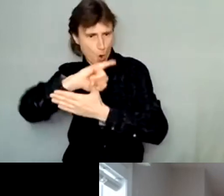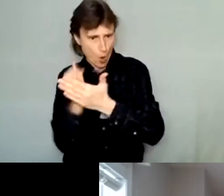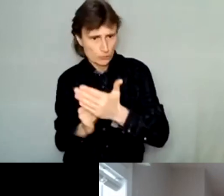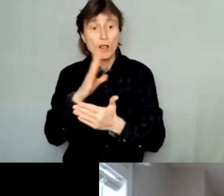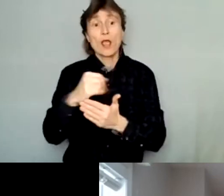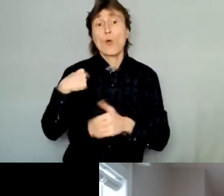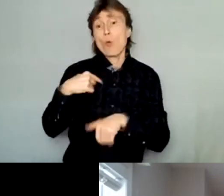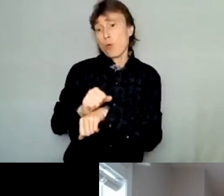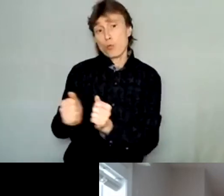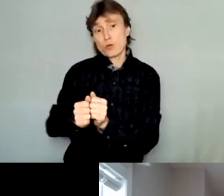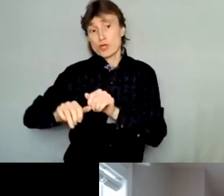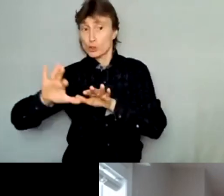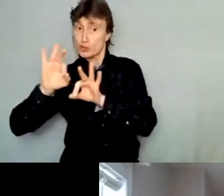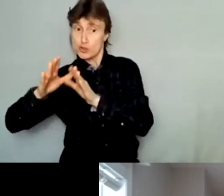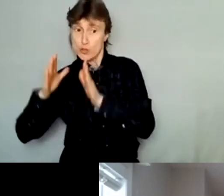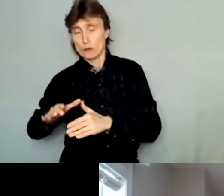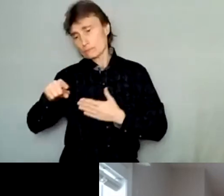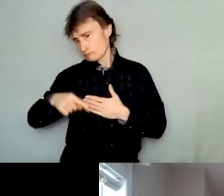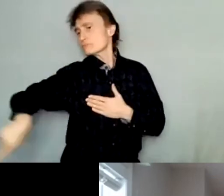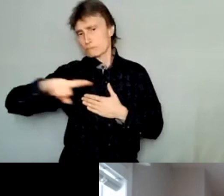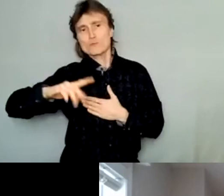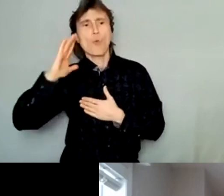would steward their work in public space.